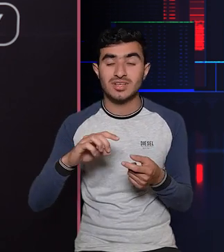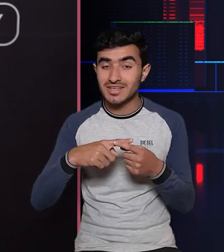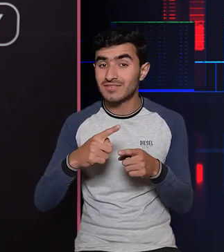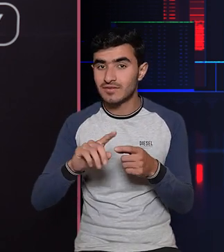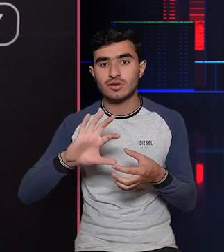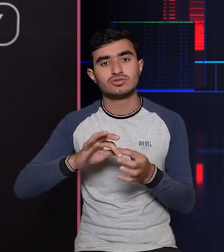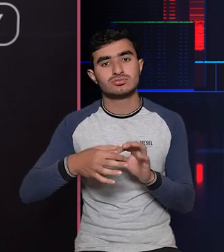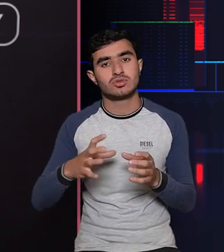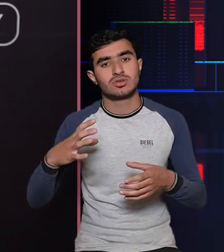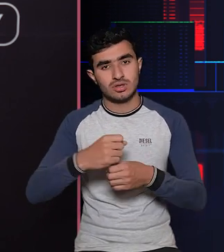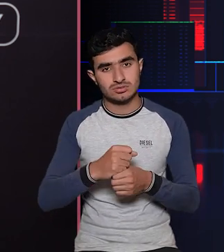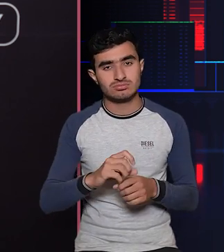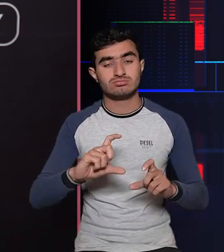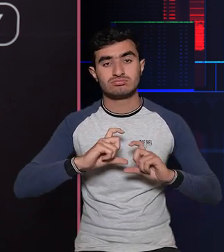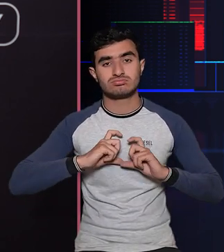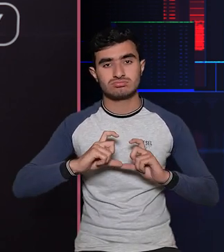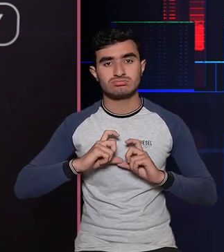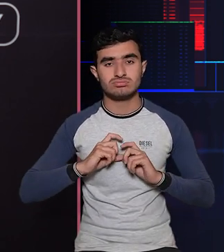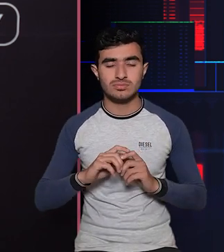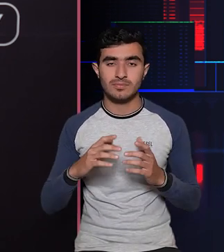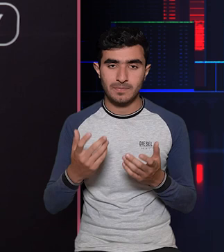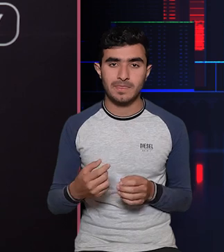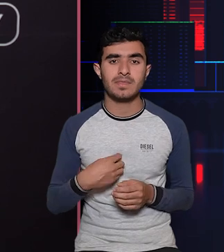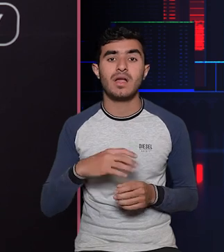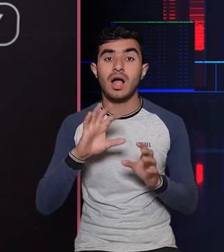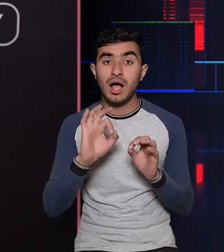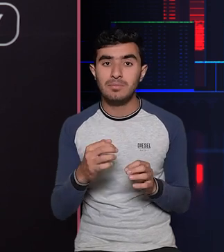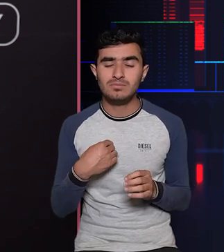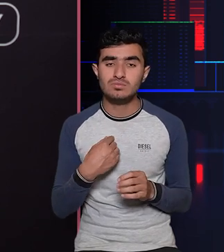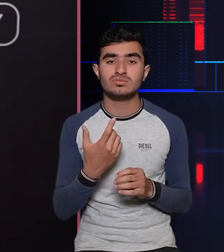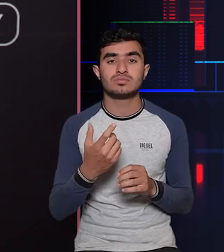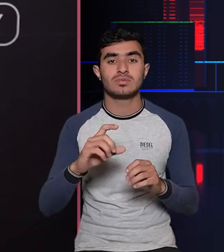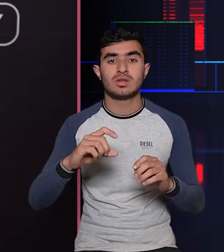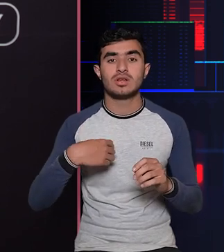and field races of 400 meters and 800 meters.